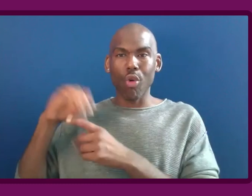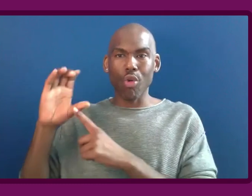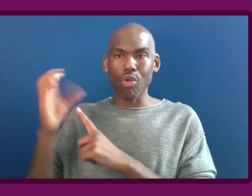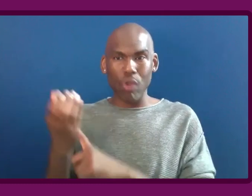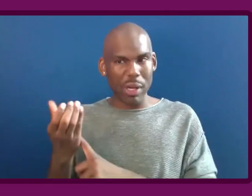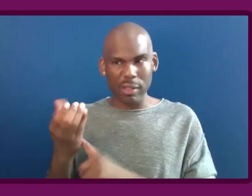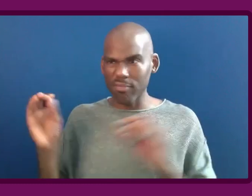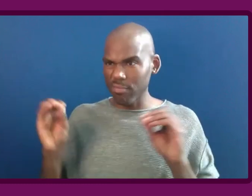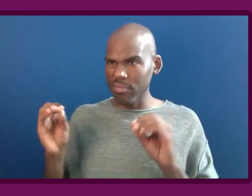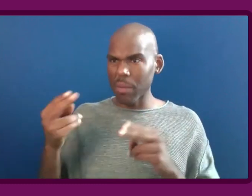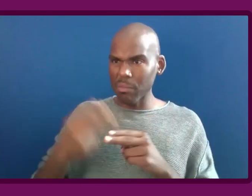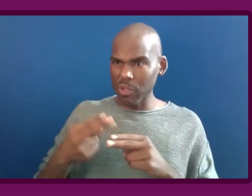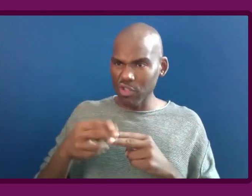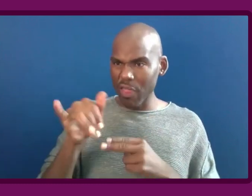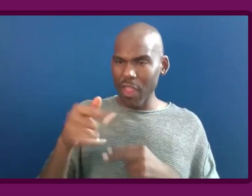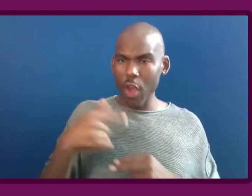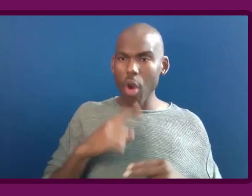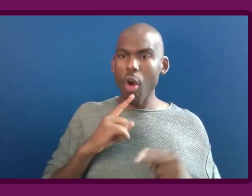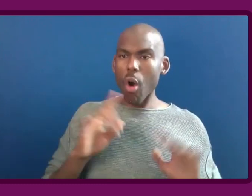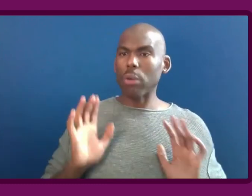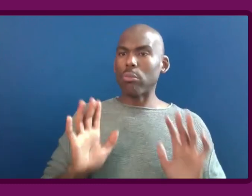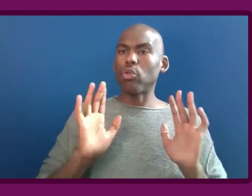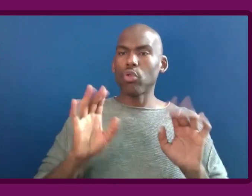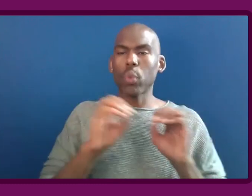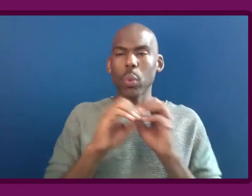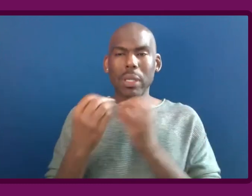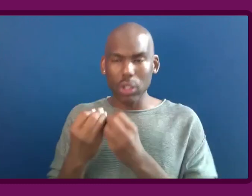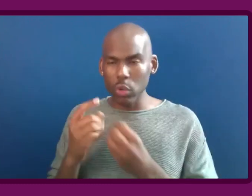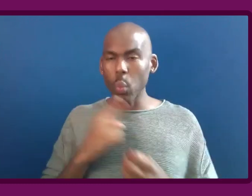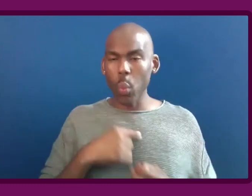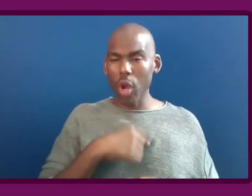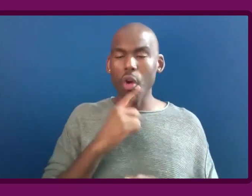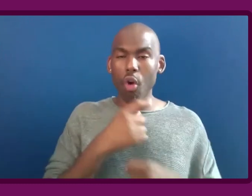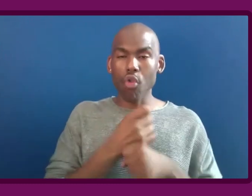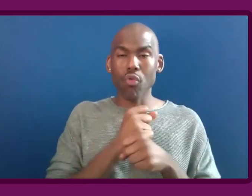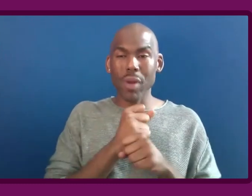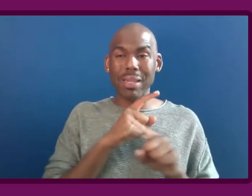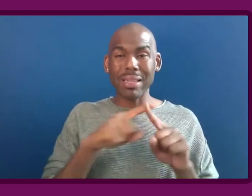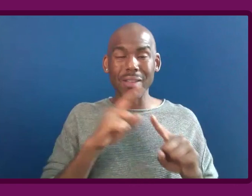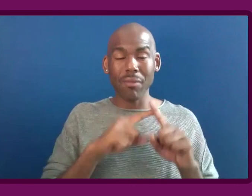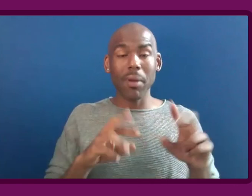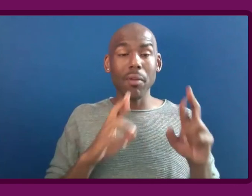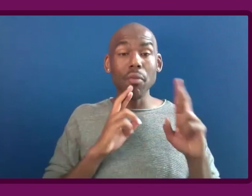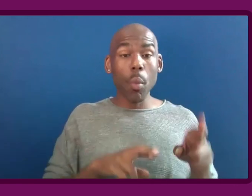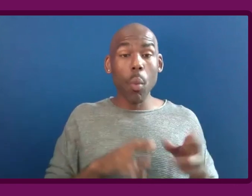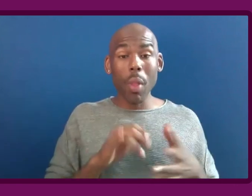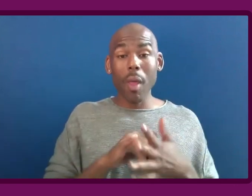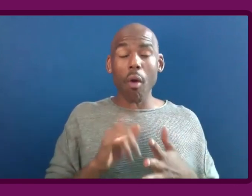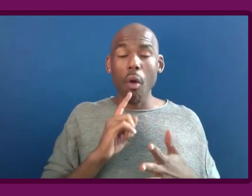creating networks of women with disabilities. The moment we identify ourselves, we find ourselves,